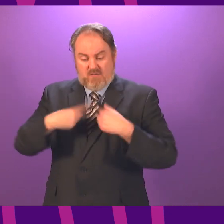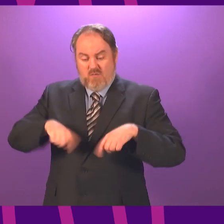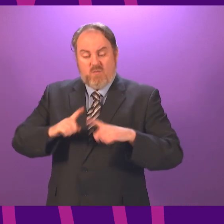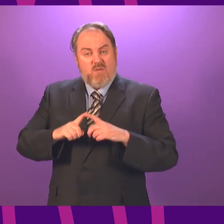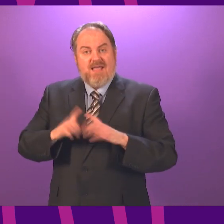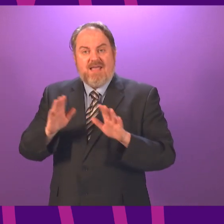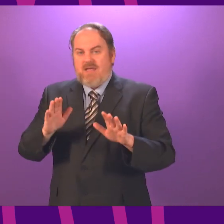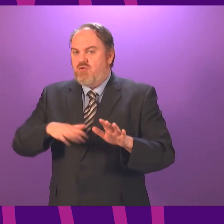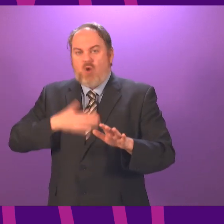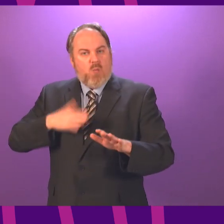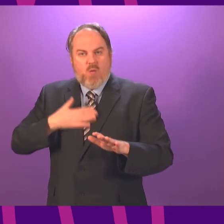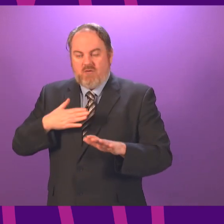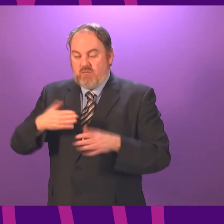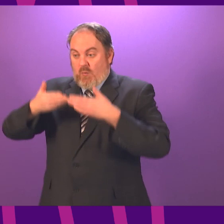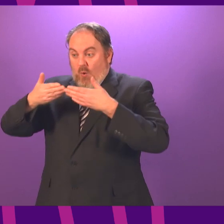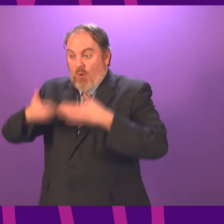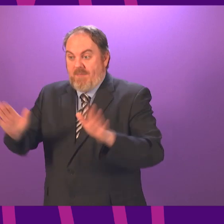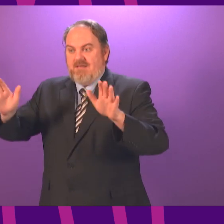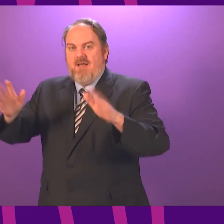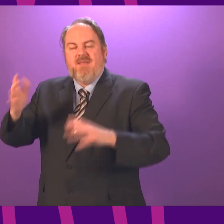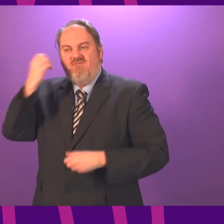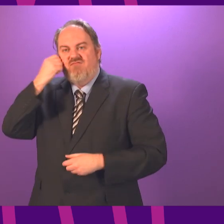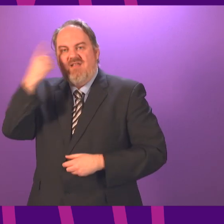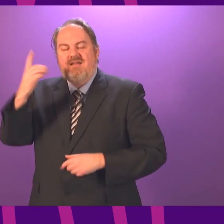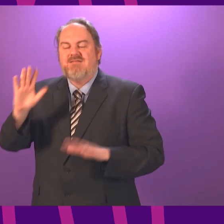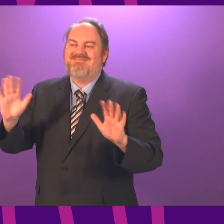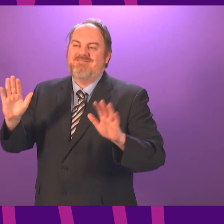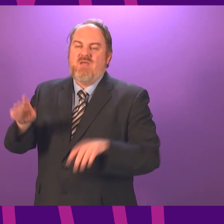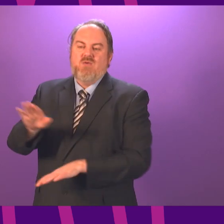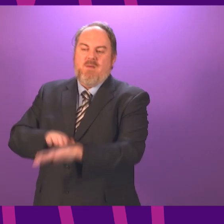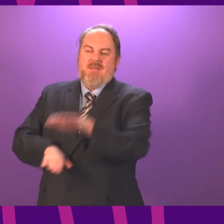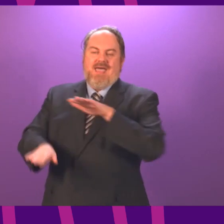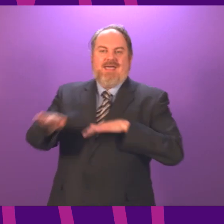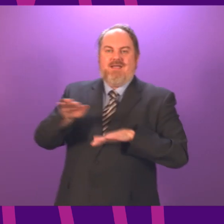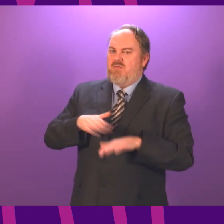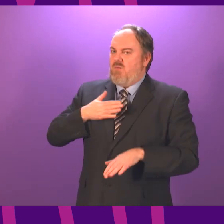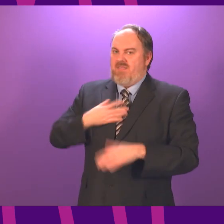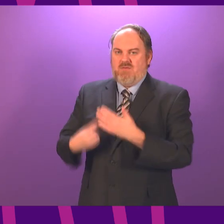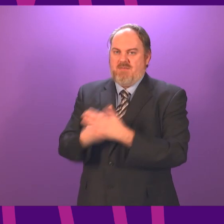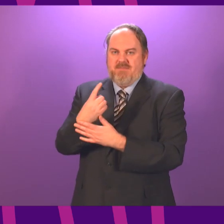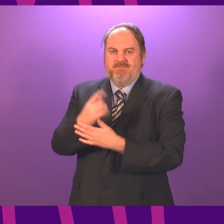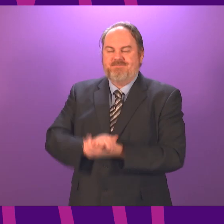Willie Rennie (North East Fife) (LD): I think that there is broad consensus across